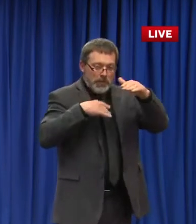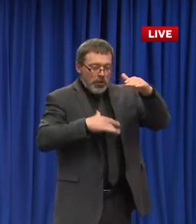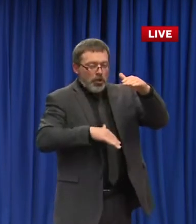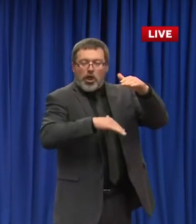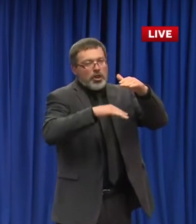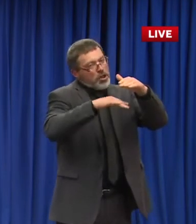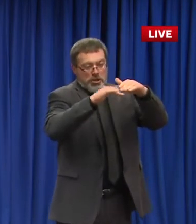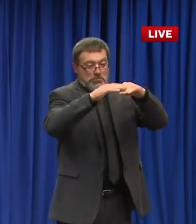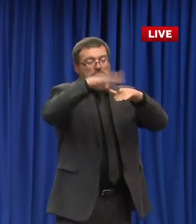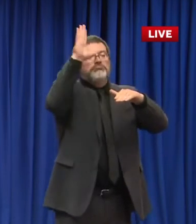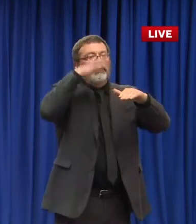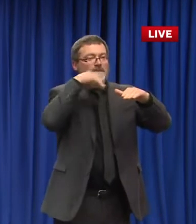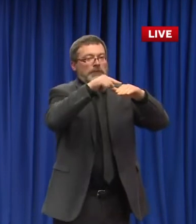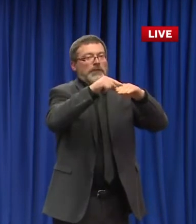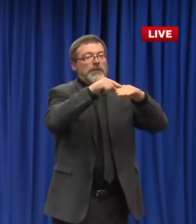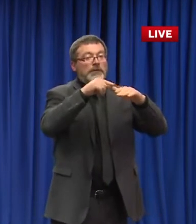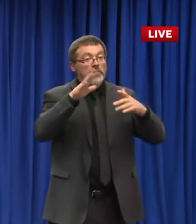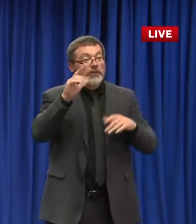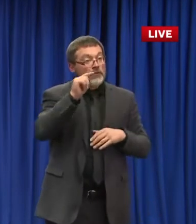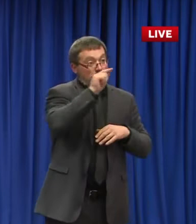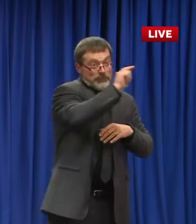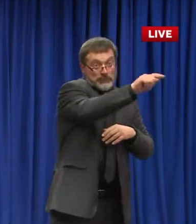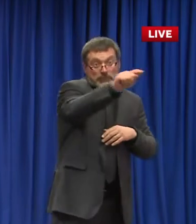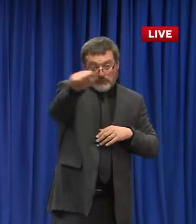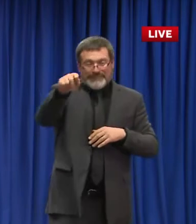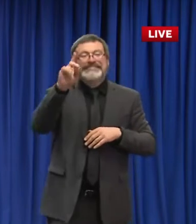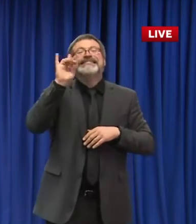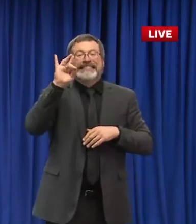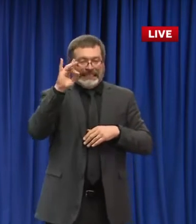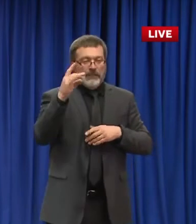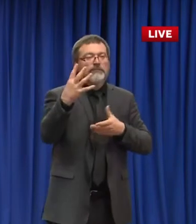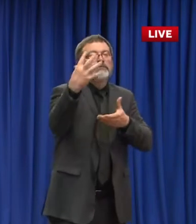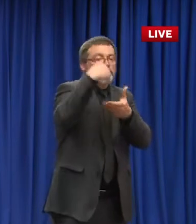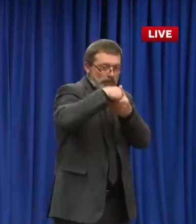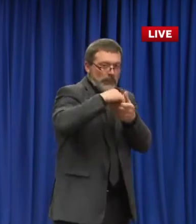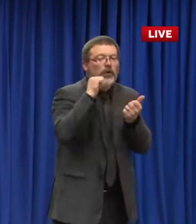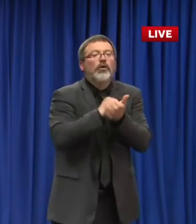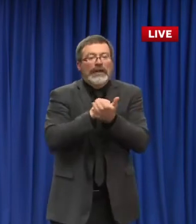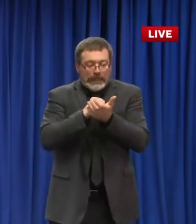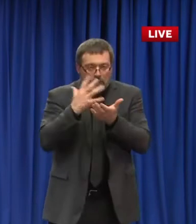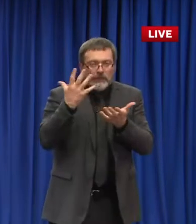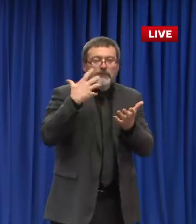THE GUIDELINES HAVE HAVE HAD INDUSTRY INPUT STAKEHOLDER INPUT AND THE BUY-IN FROM THE ENTIRE TEAM AT PUBLIC HEALTH.